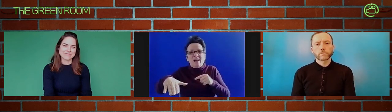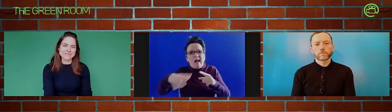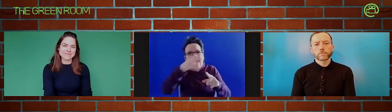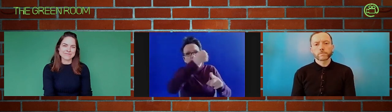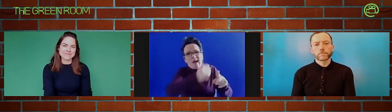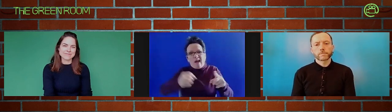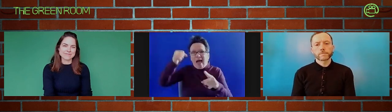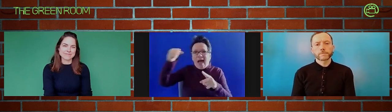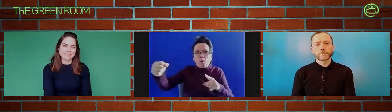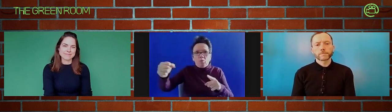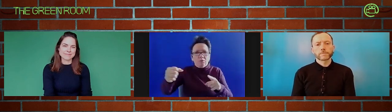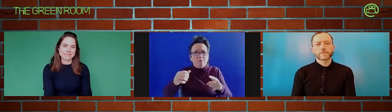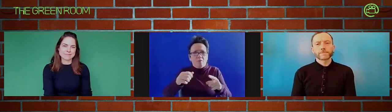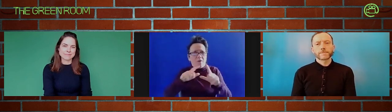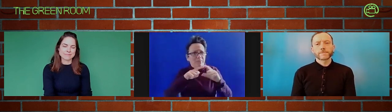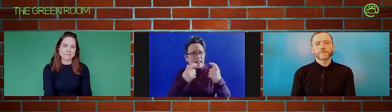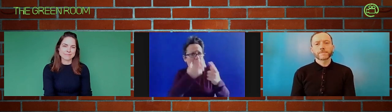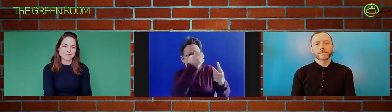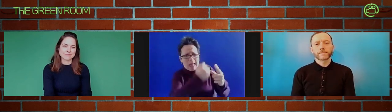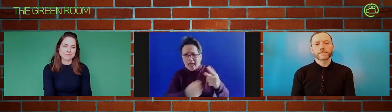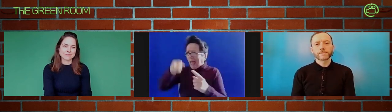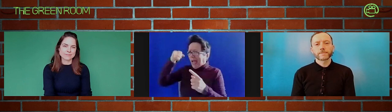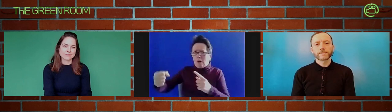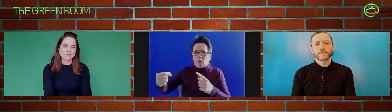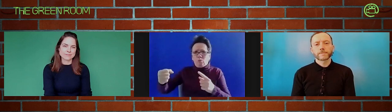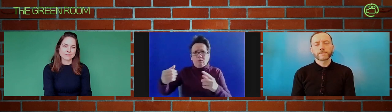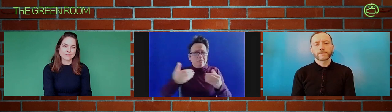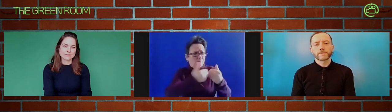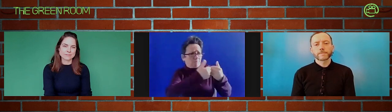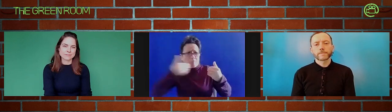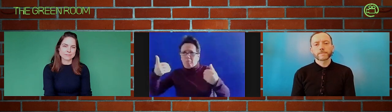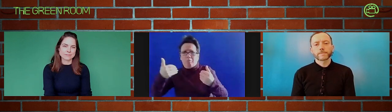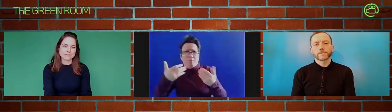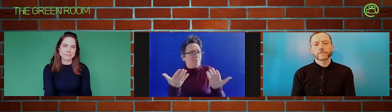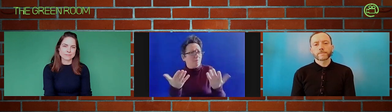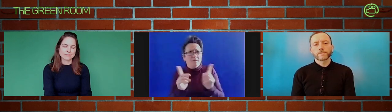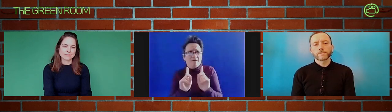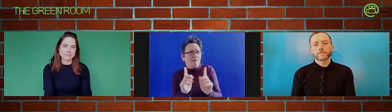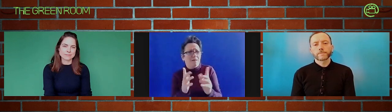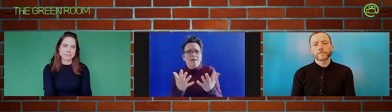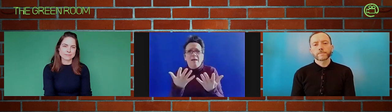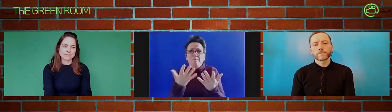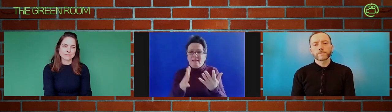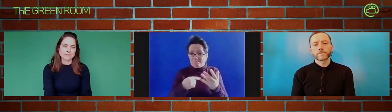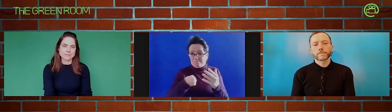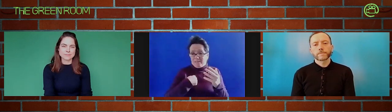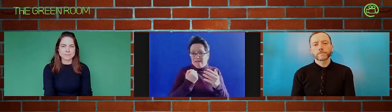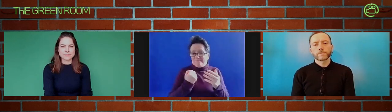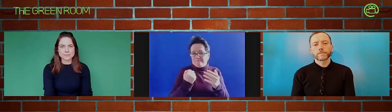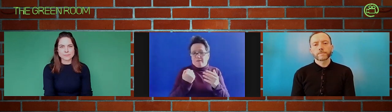Yeah HM: I was saying there was three deaf including myself at my school, there were three of